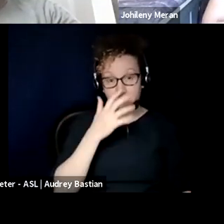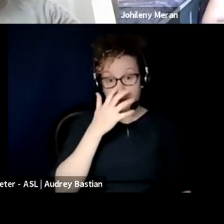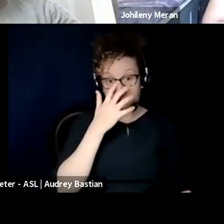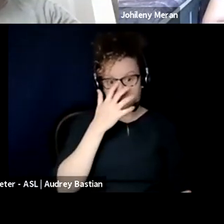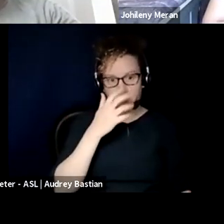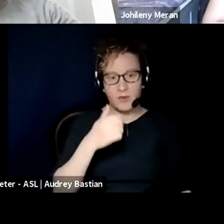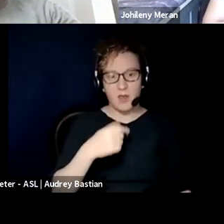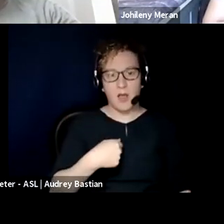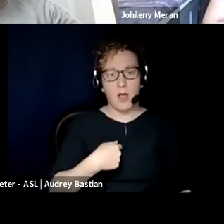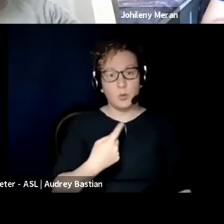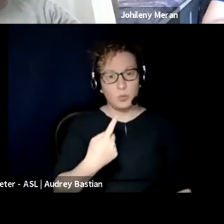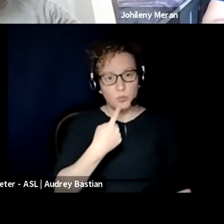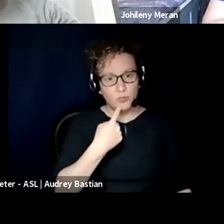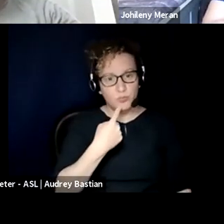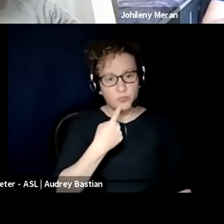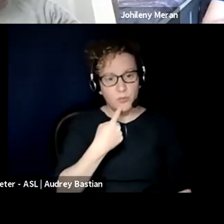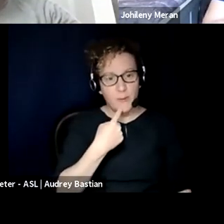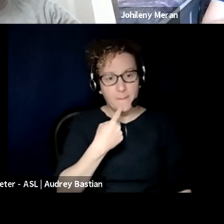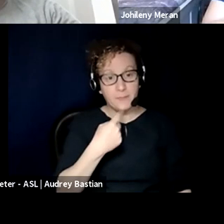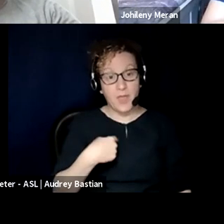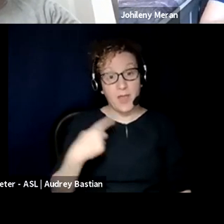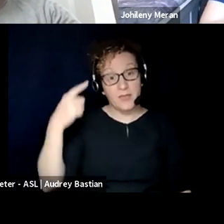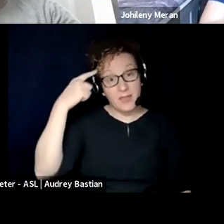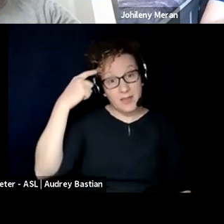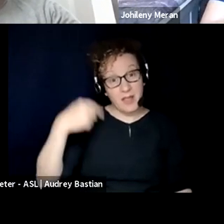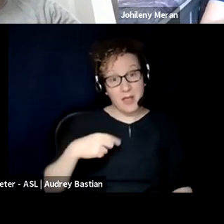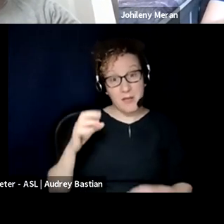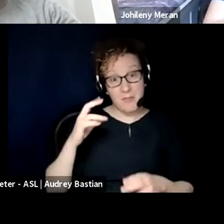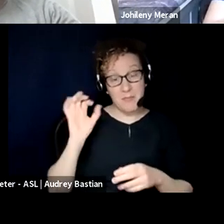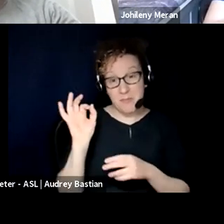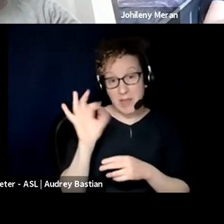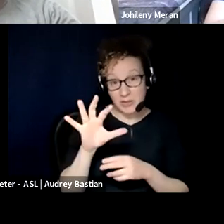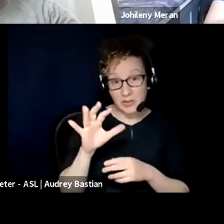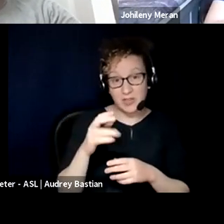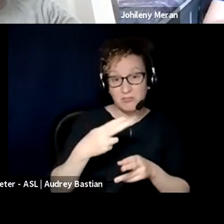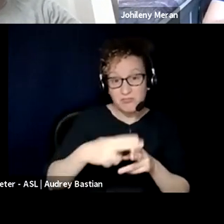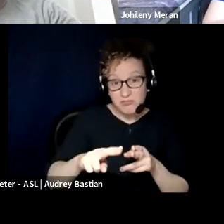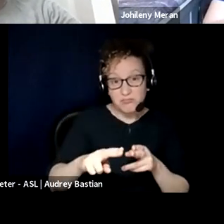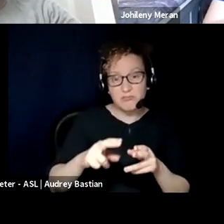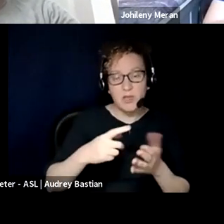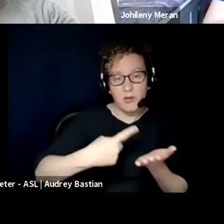say that I mean I think that I mentioned it a bit in the conversation already. But there